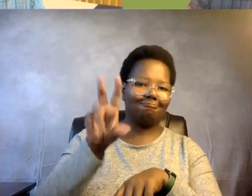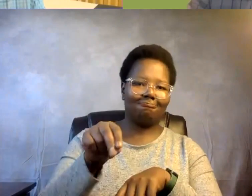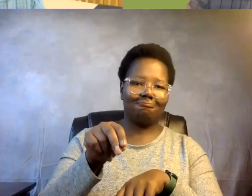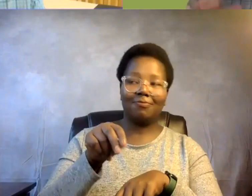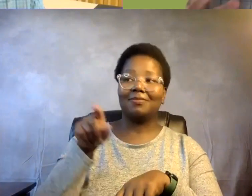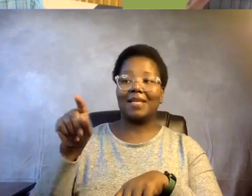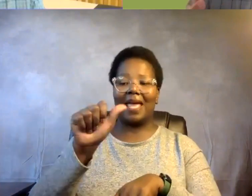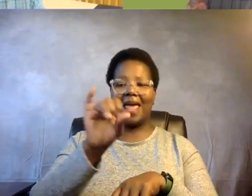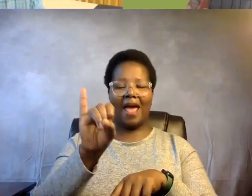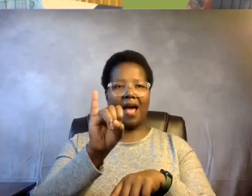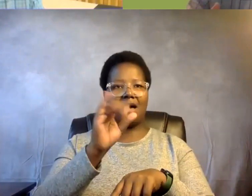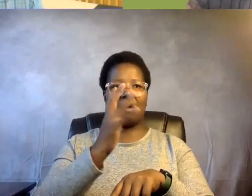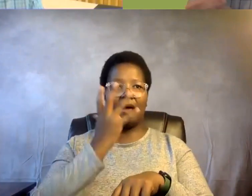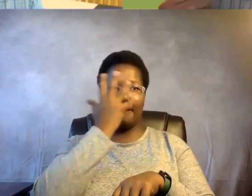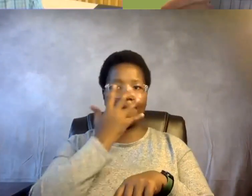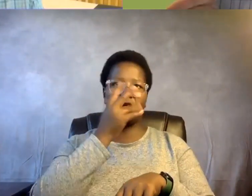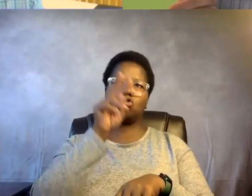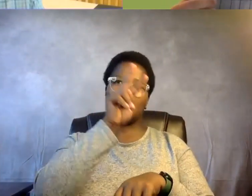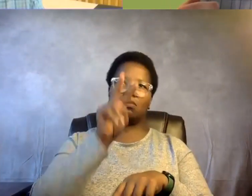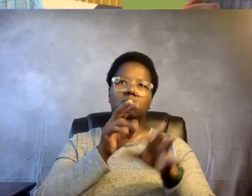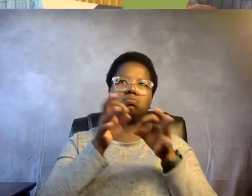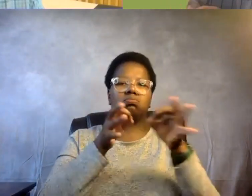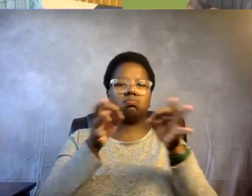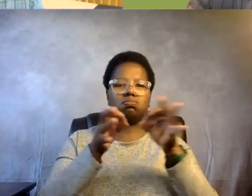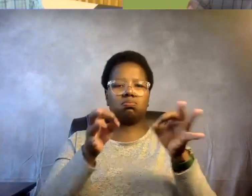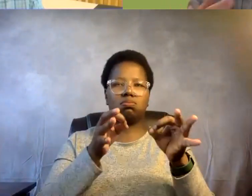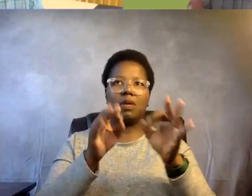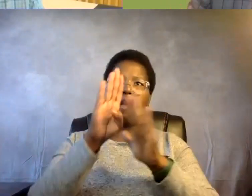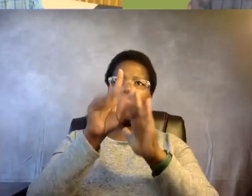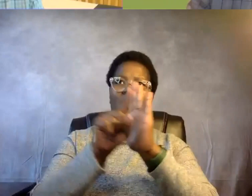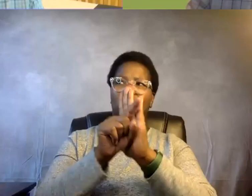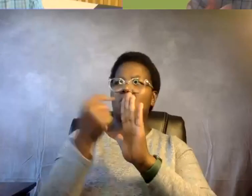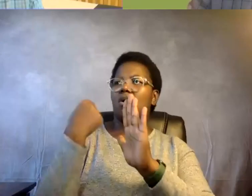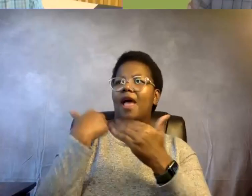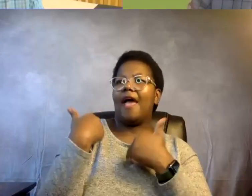and describe what I look like and maybe describe the background, but is that the actual content